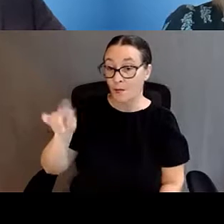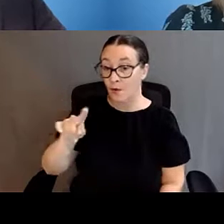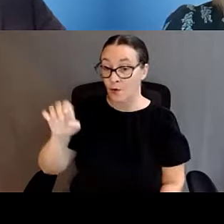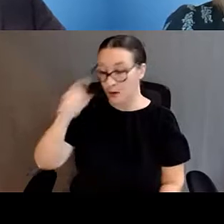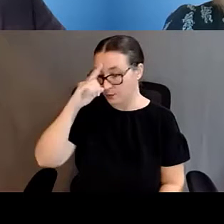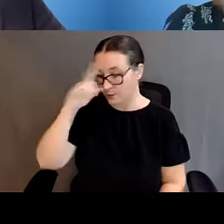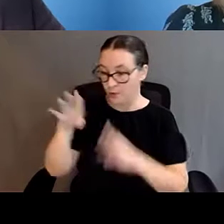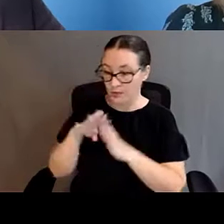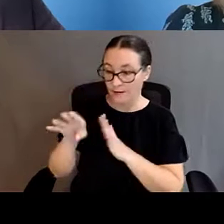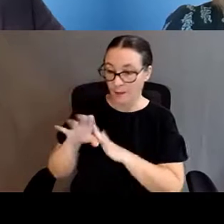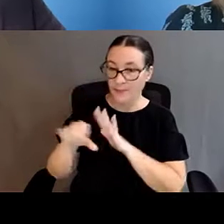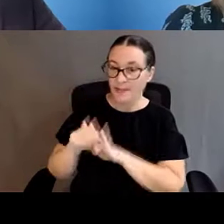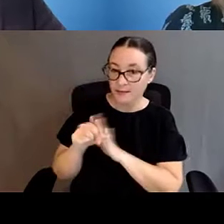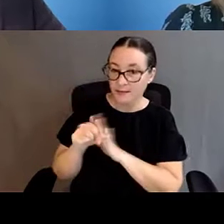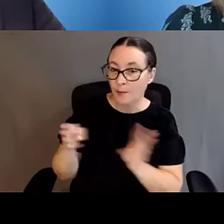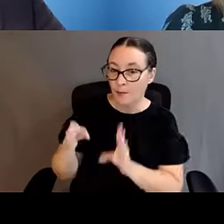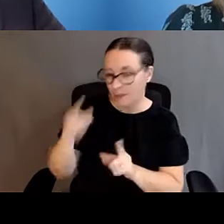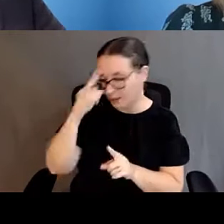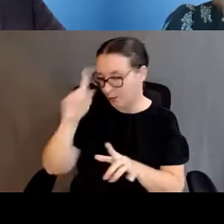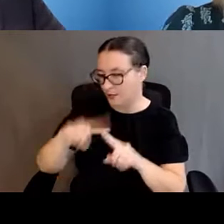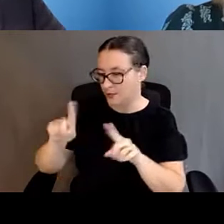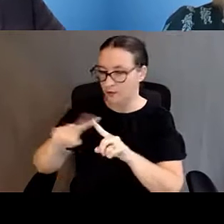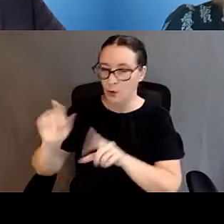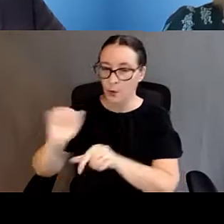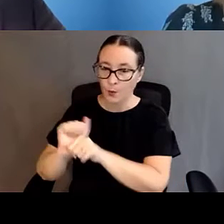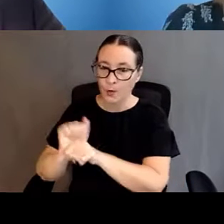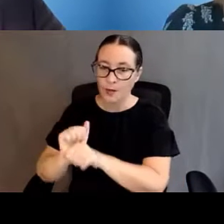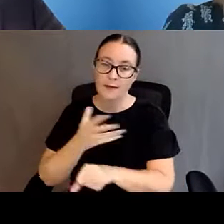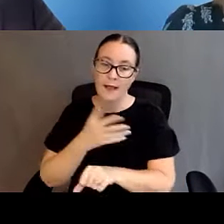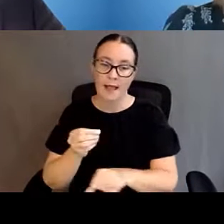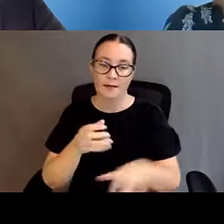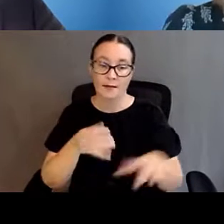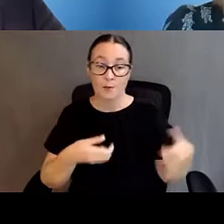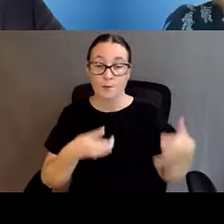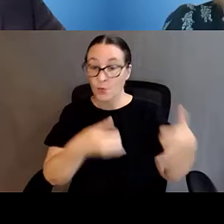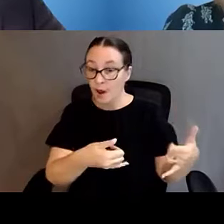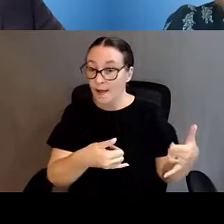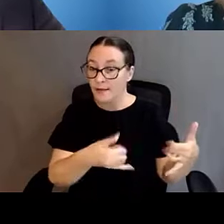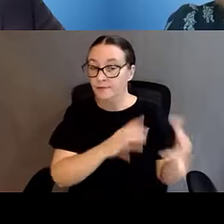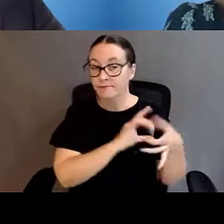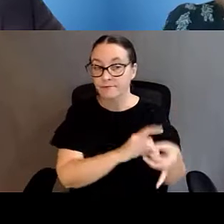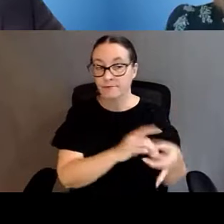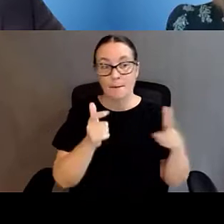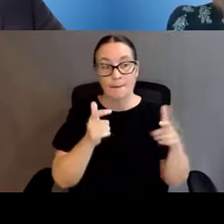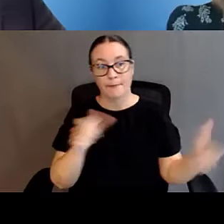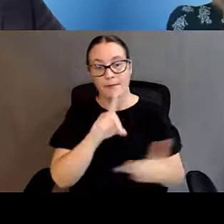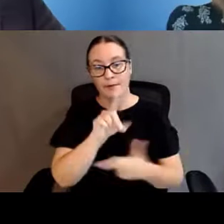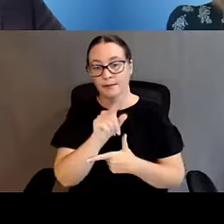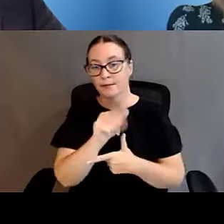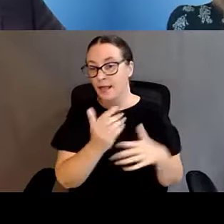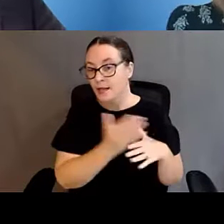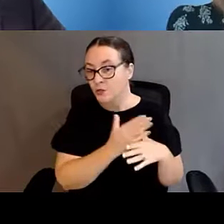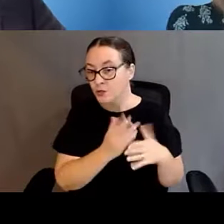for different types of work as well as prizes related to sort of large data-sharing projects as well, so I would definitely encourage you